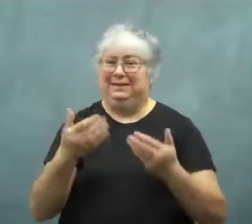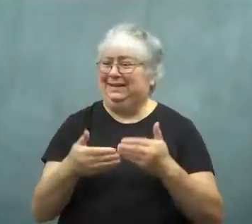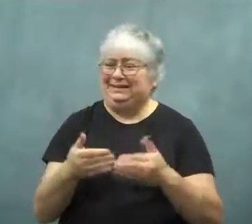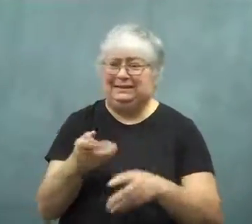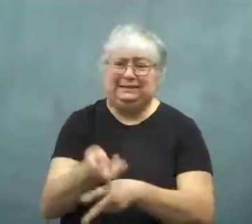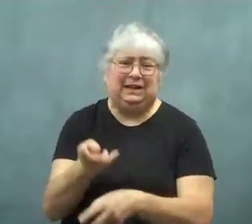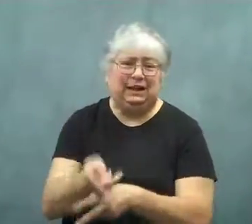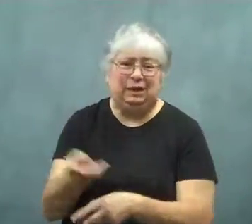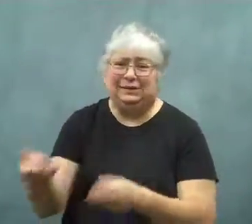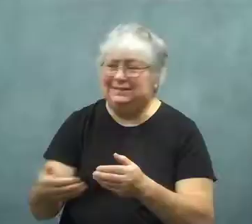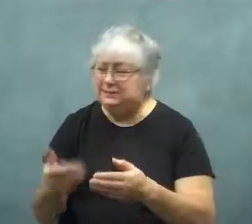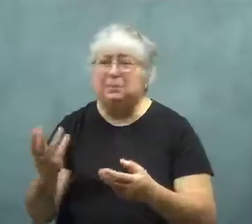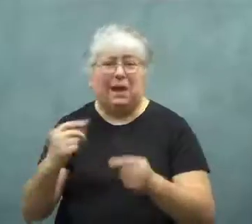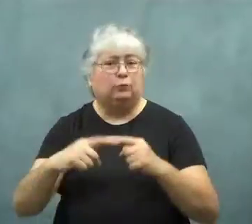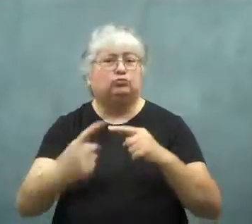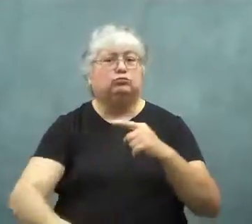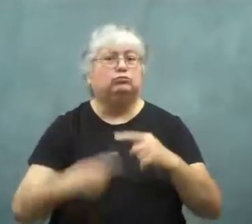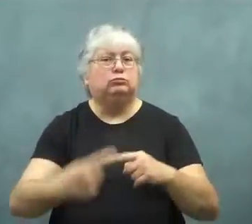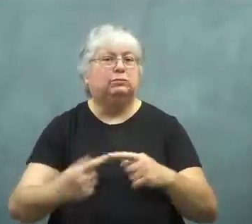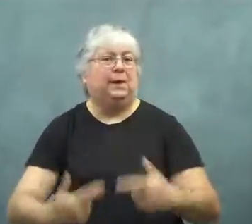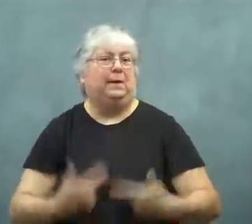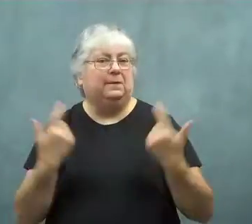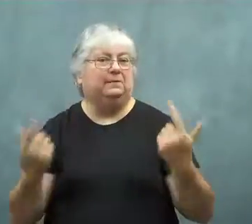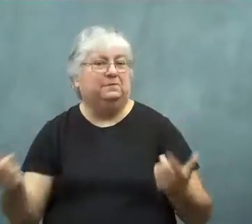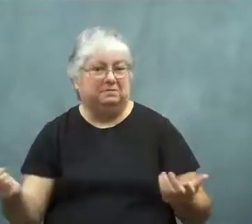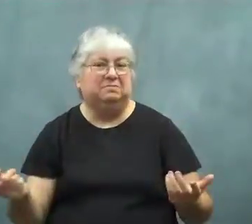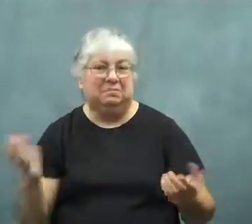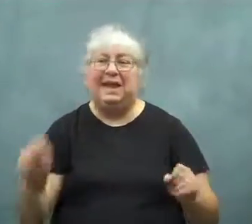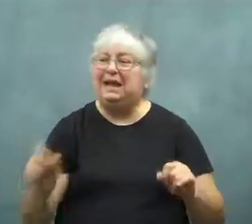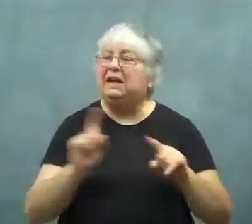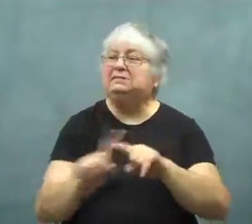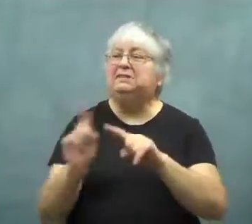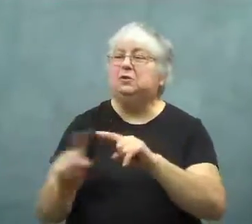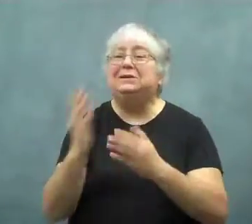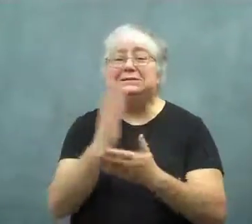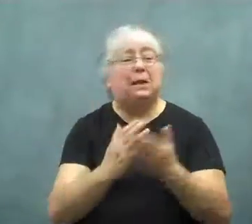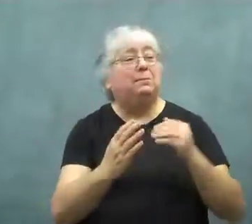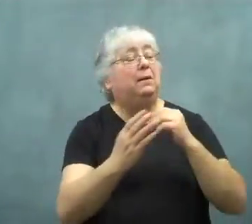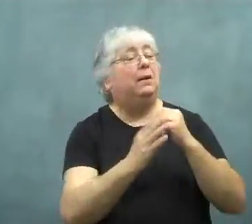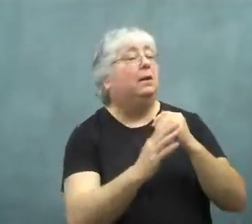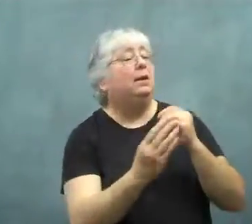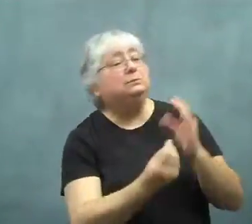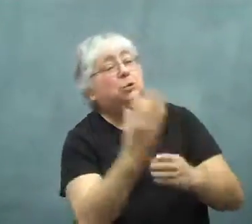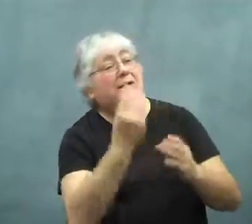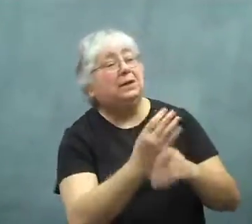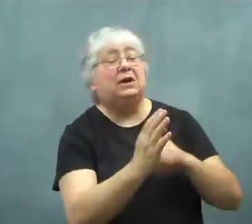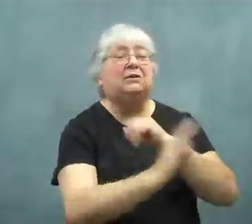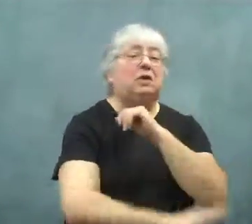They are easy to care for, and live year round.